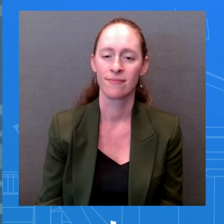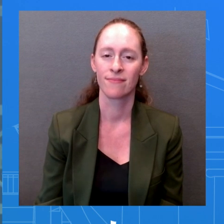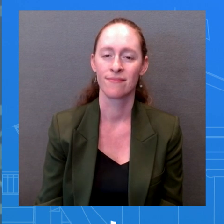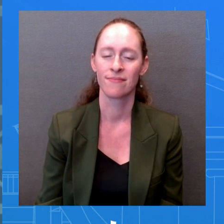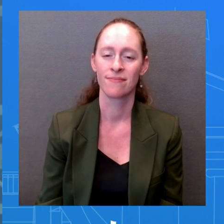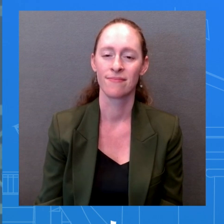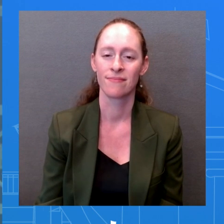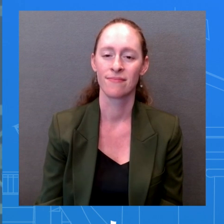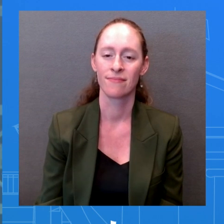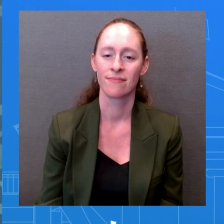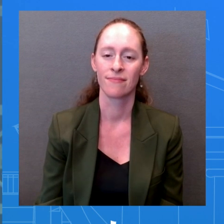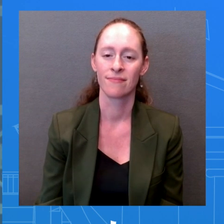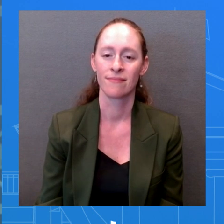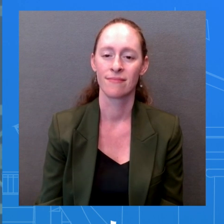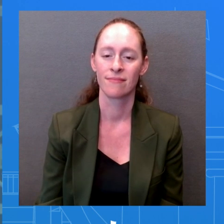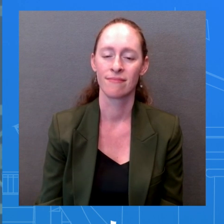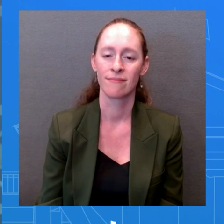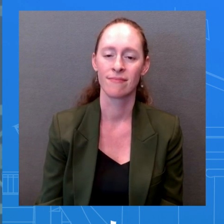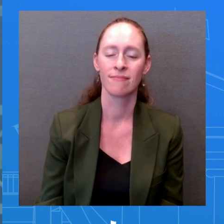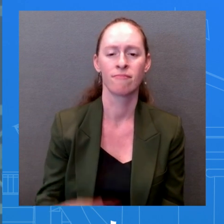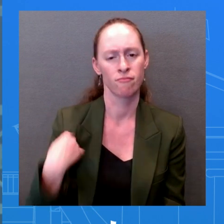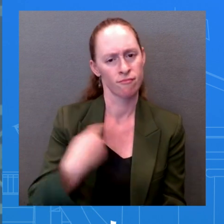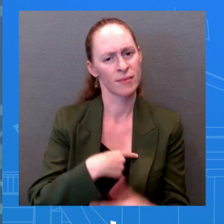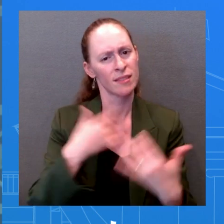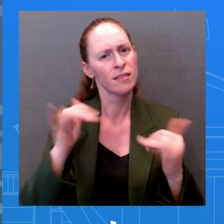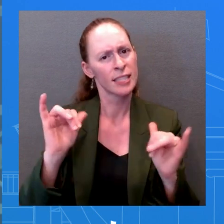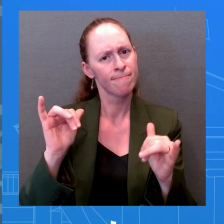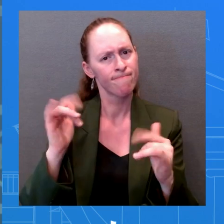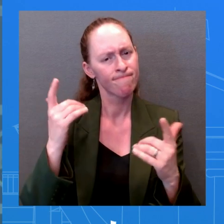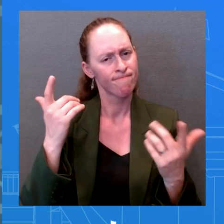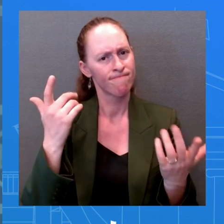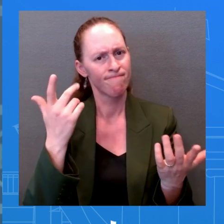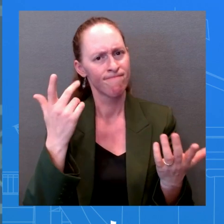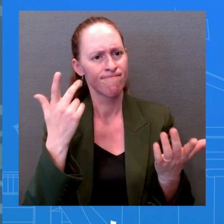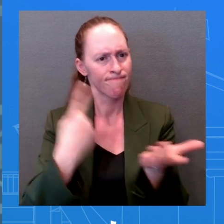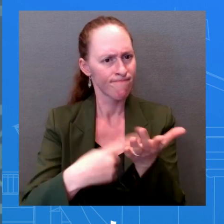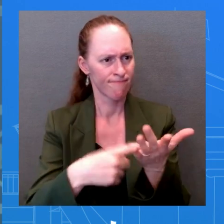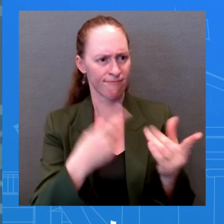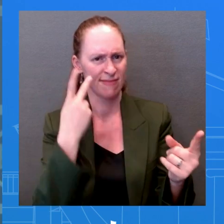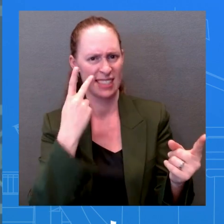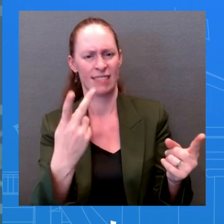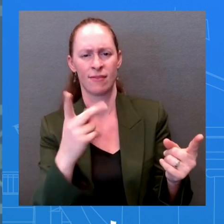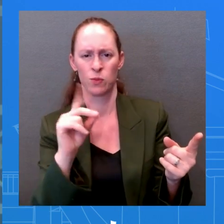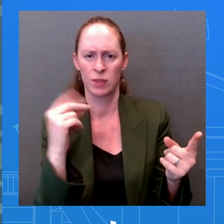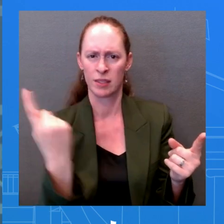where we're addressing hate- fueled violence in communities that we see across the country. The Press: And then the last topic.